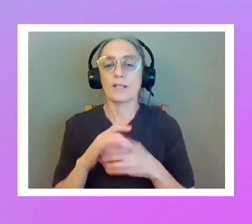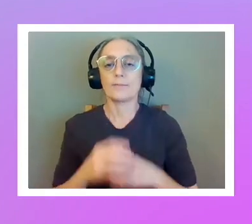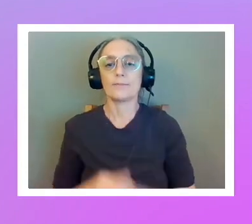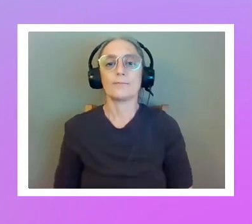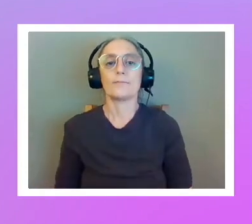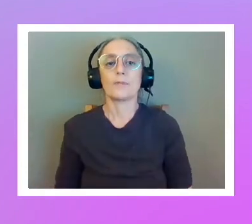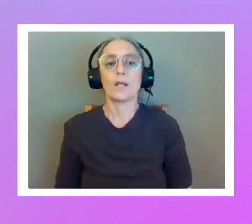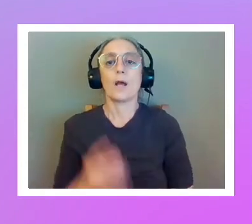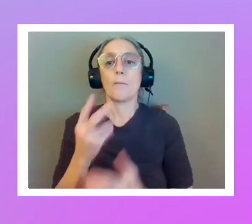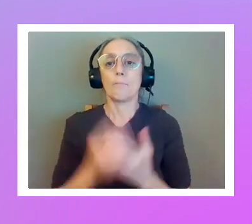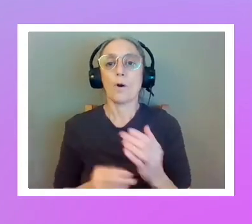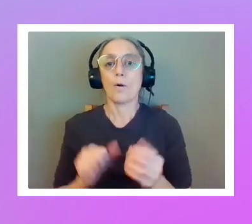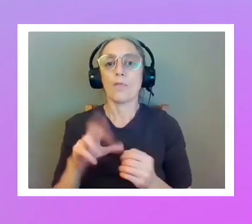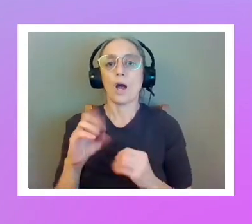both are equally important